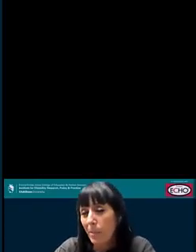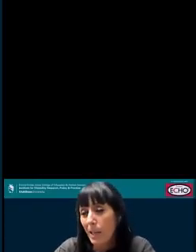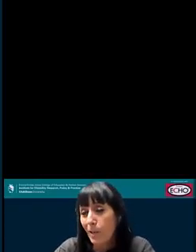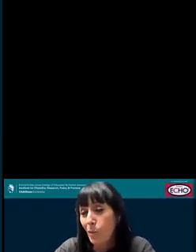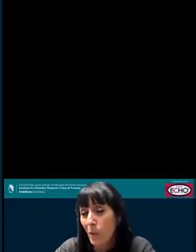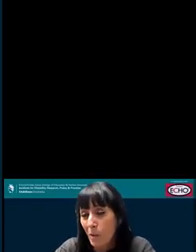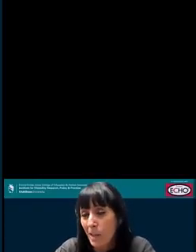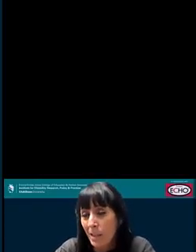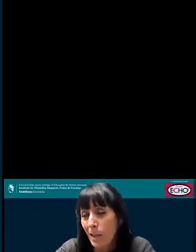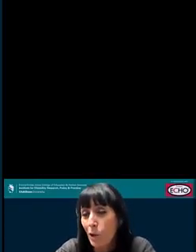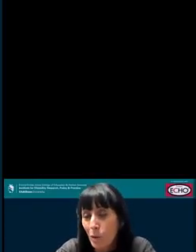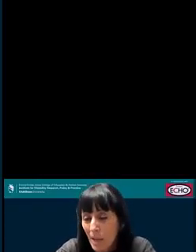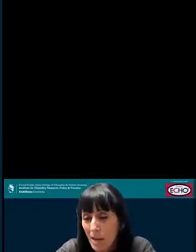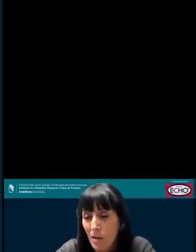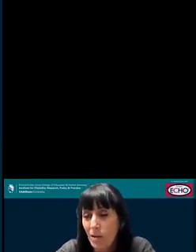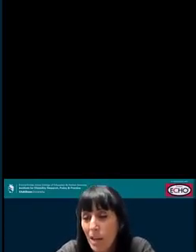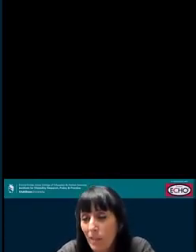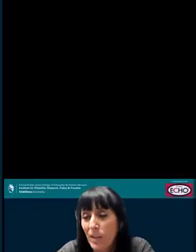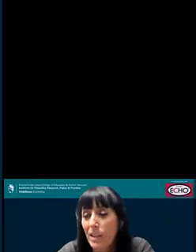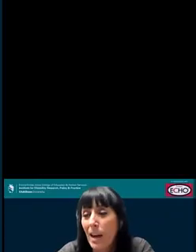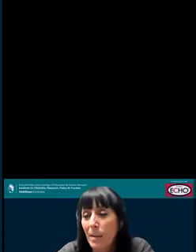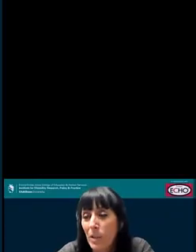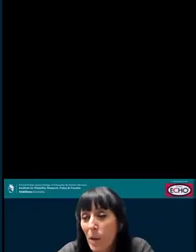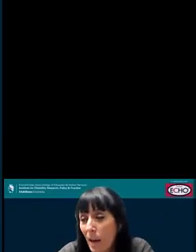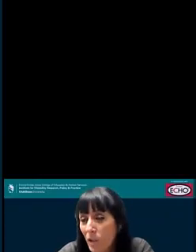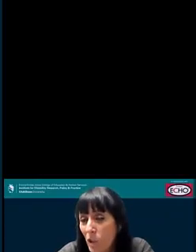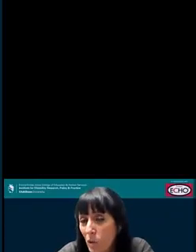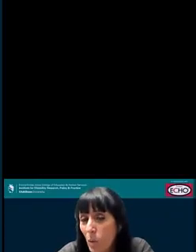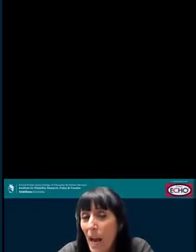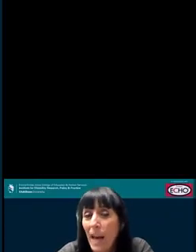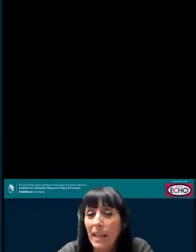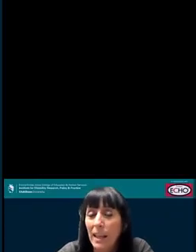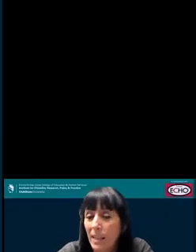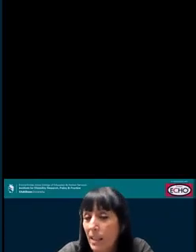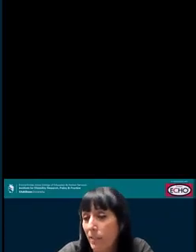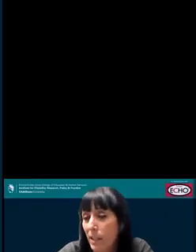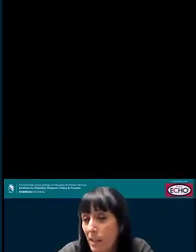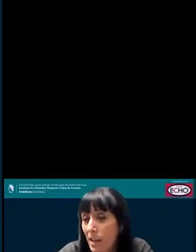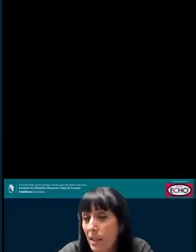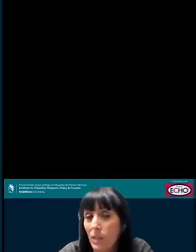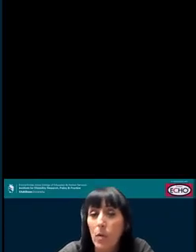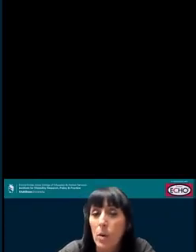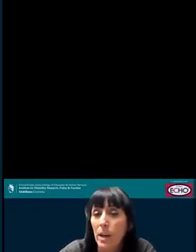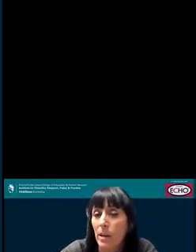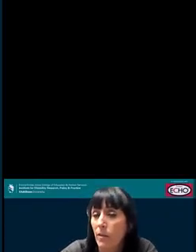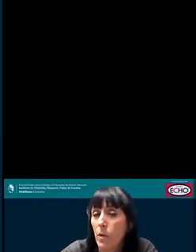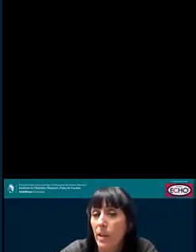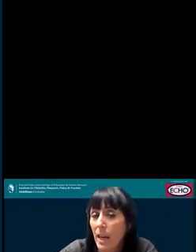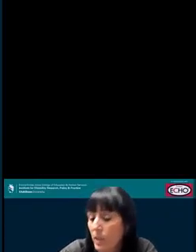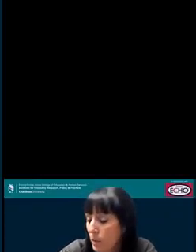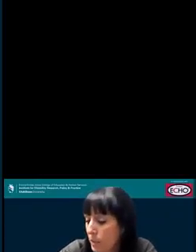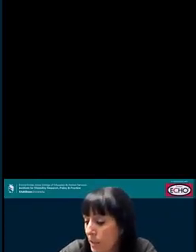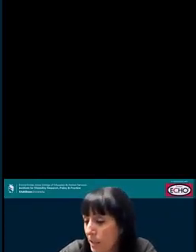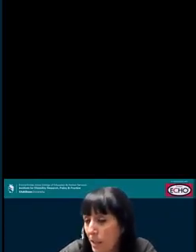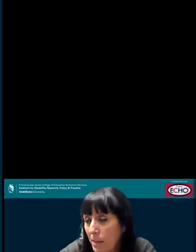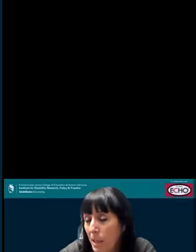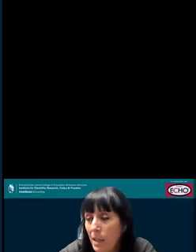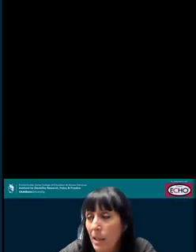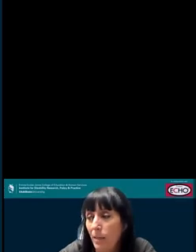because we want to send you thank you gifts. So we have swag and different things for for that. So please take a minute if